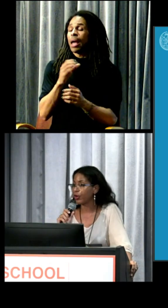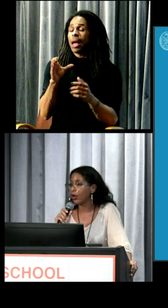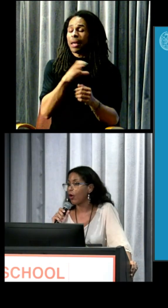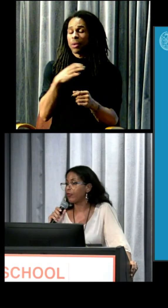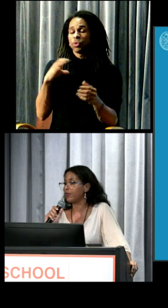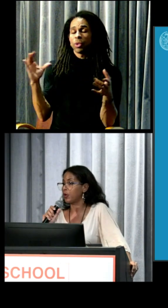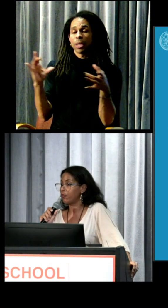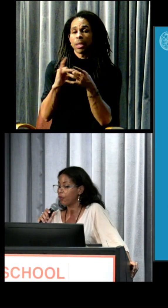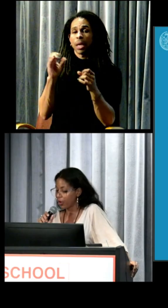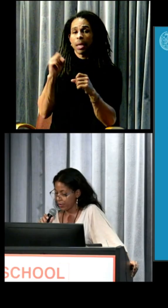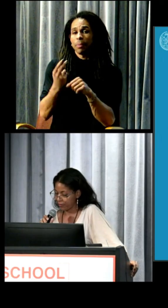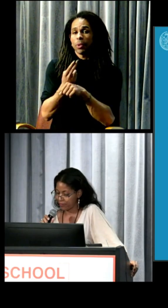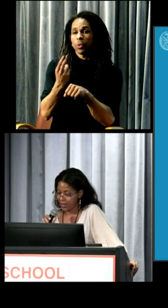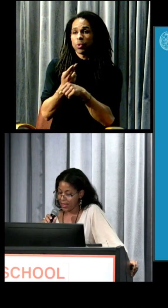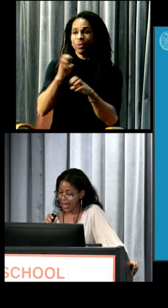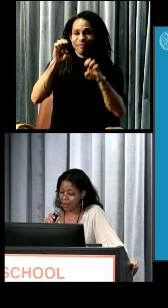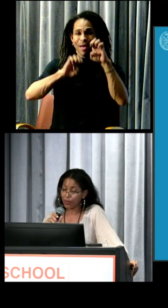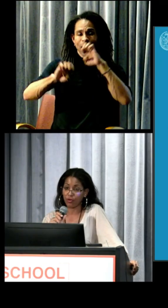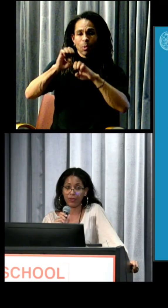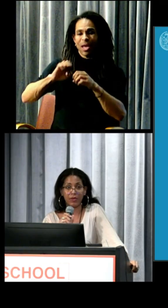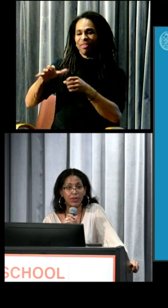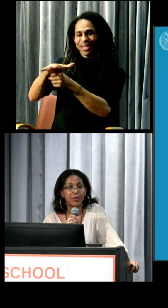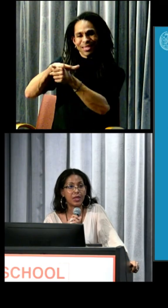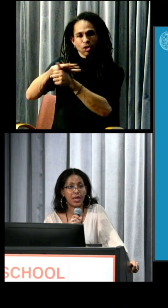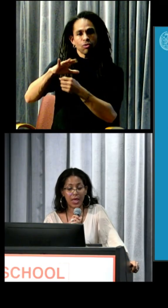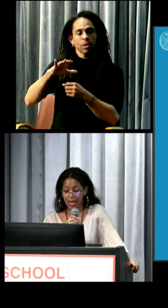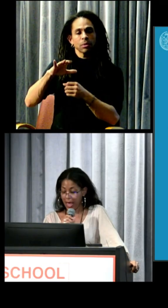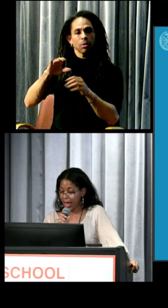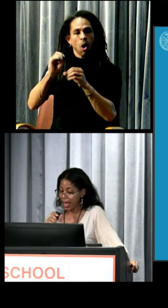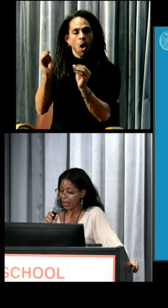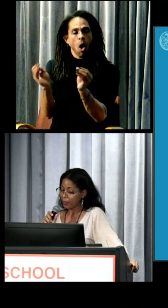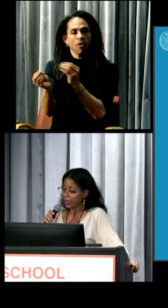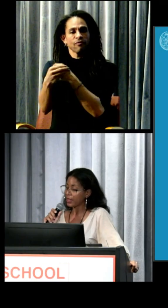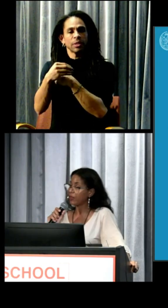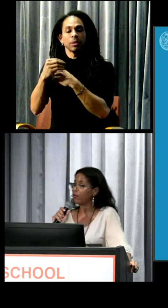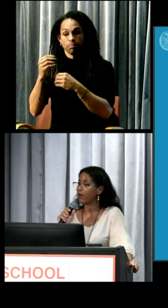What about flood risk? How do other people measure flood risk? How does that work?